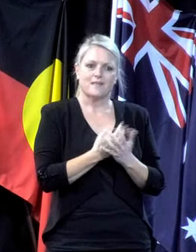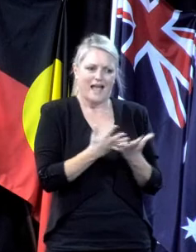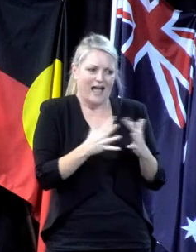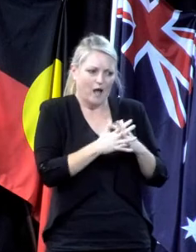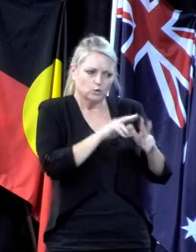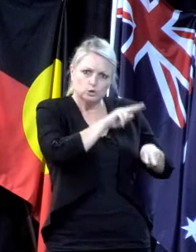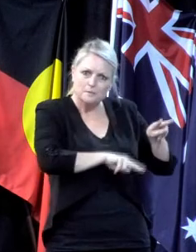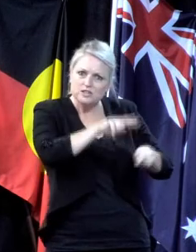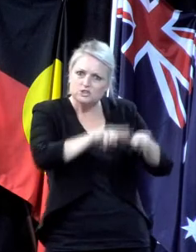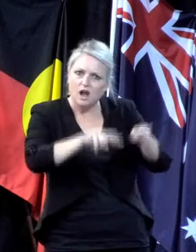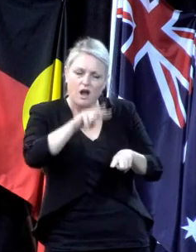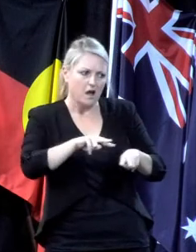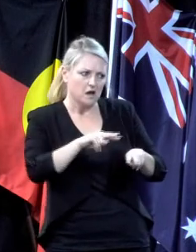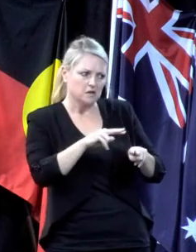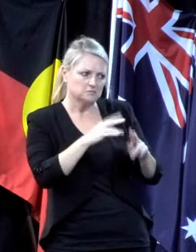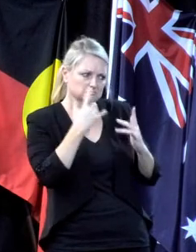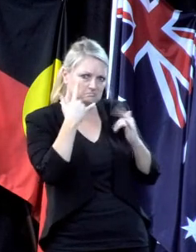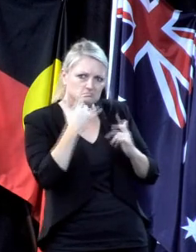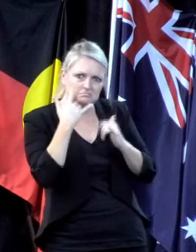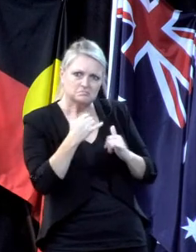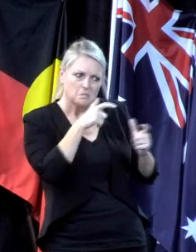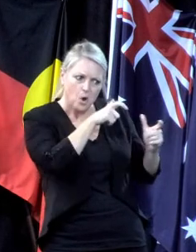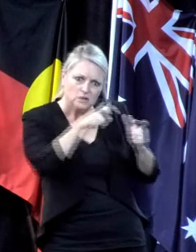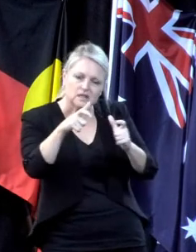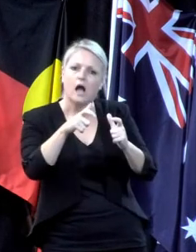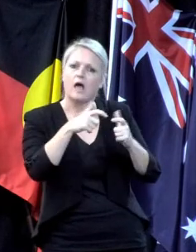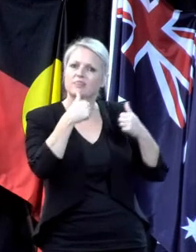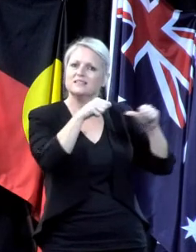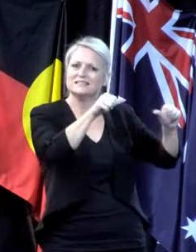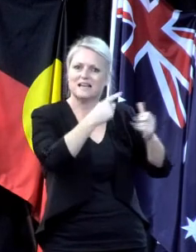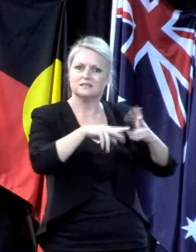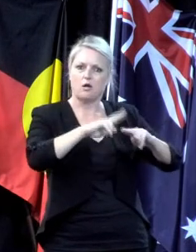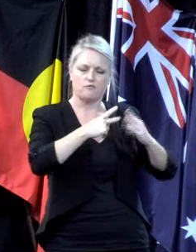or otherwise of particular programs? MR DALE: Loren started talking about those as well. There are definitely some...